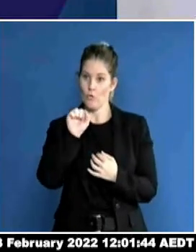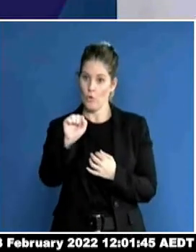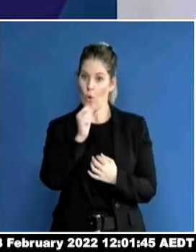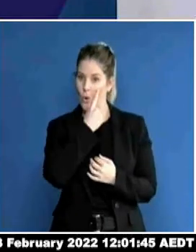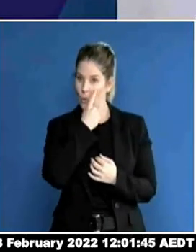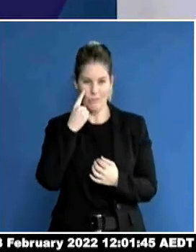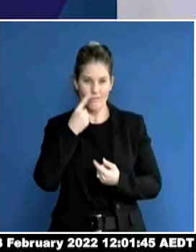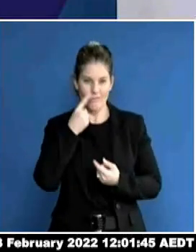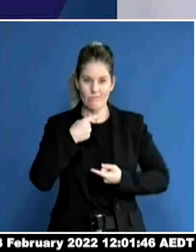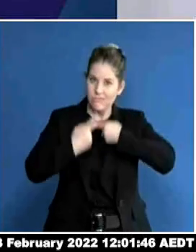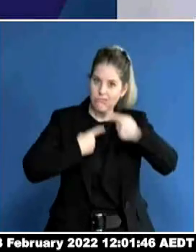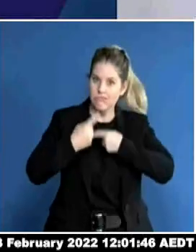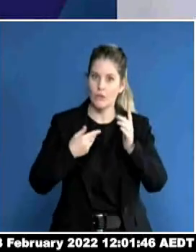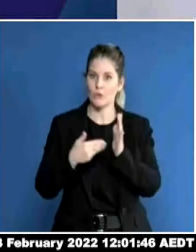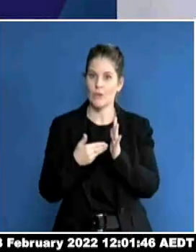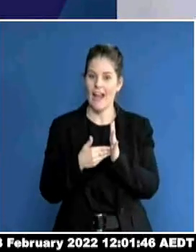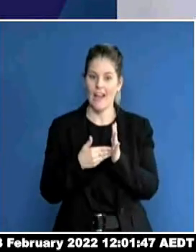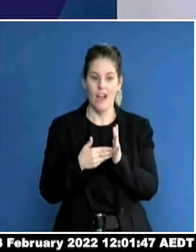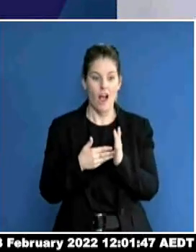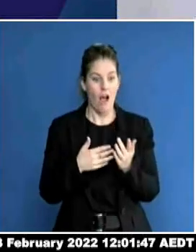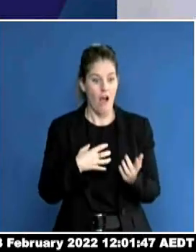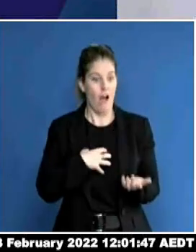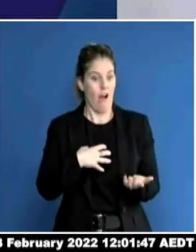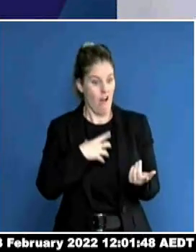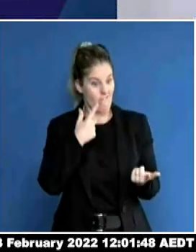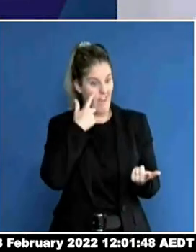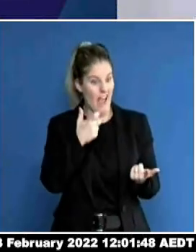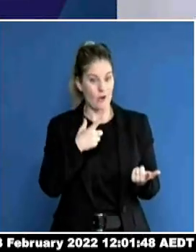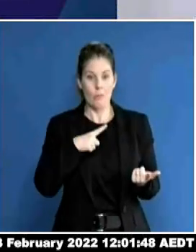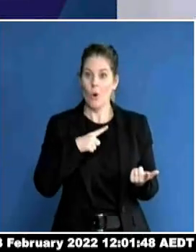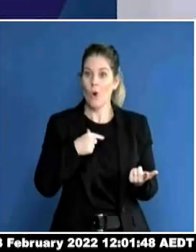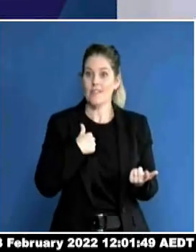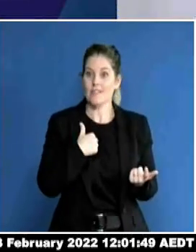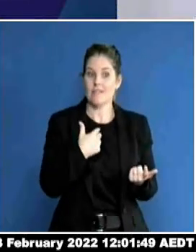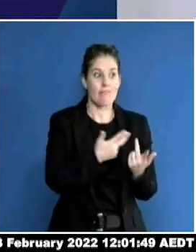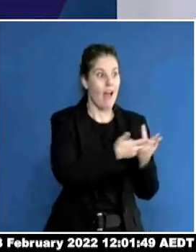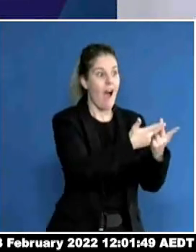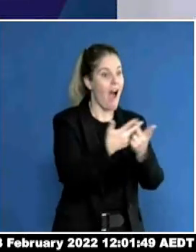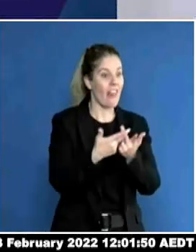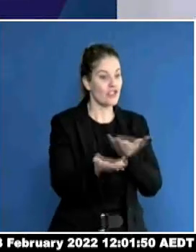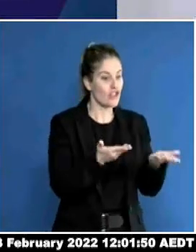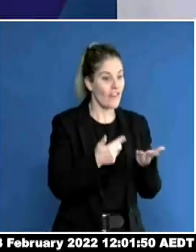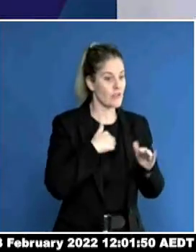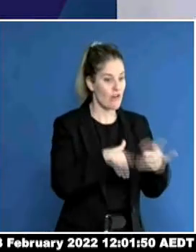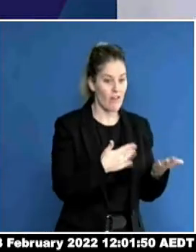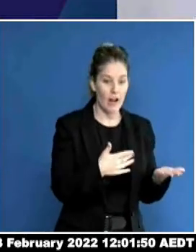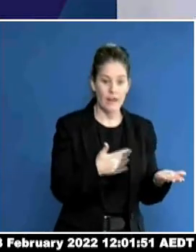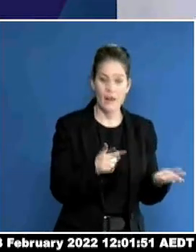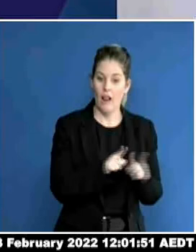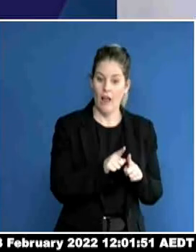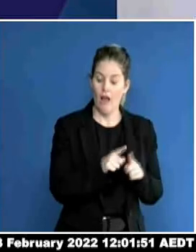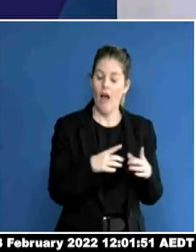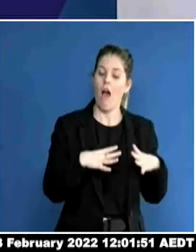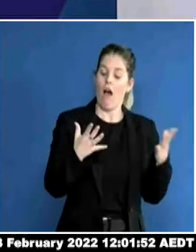it were, of other services that you provide and other communications you have with people